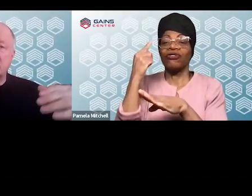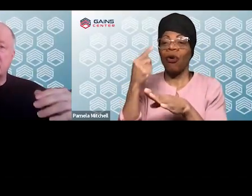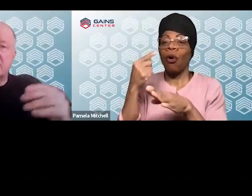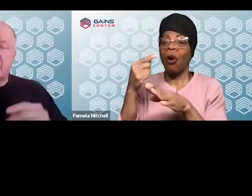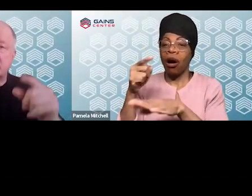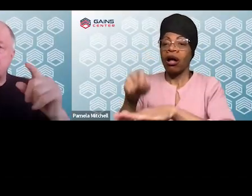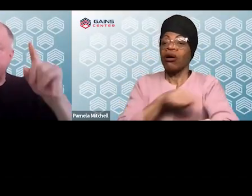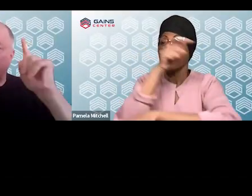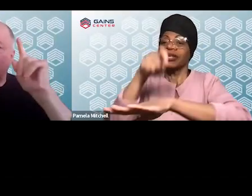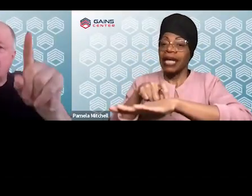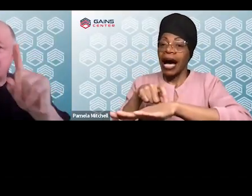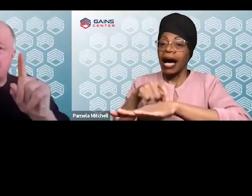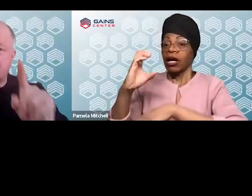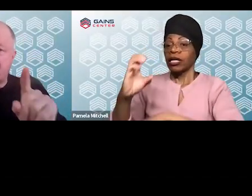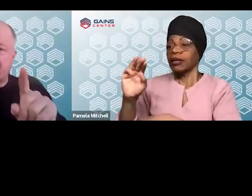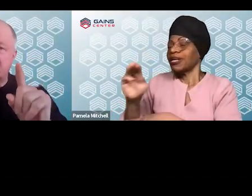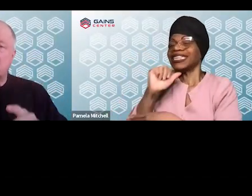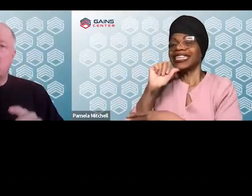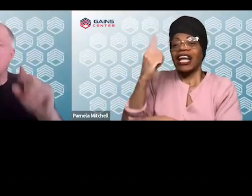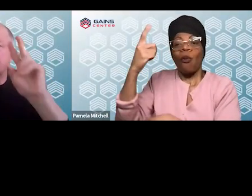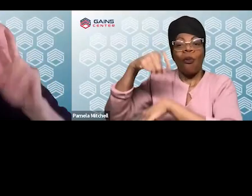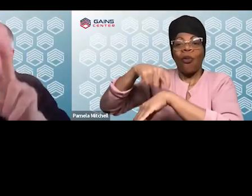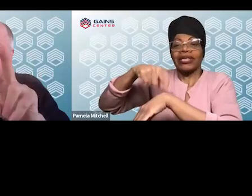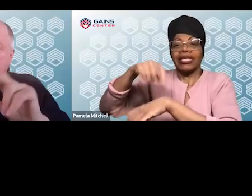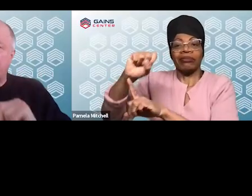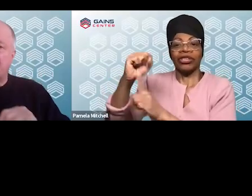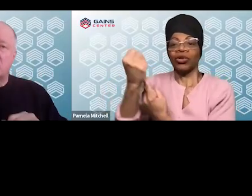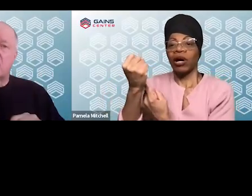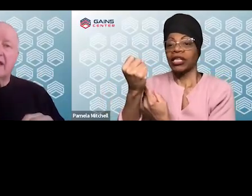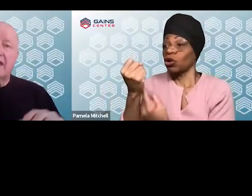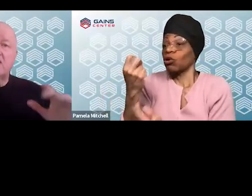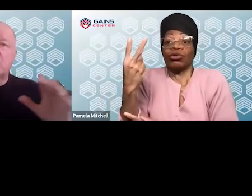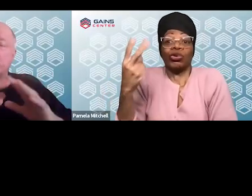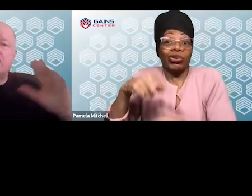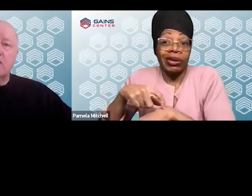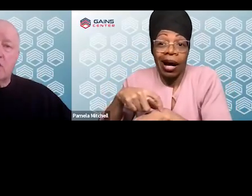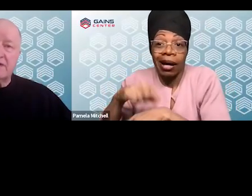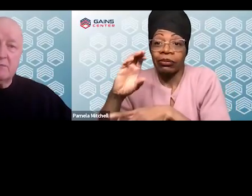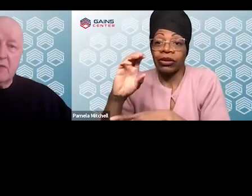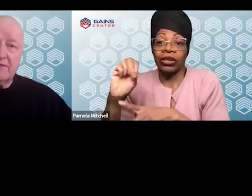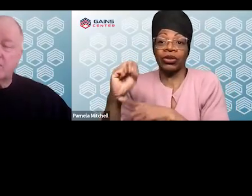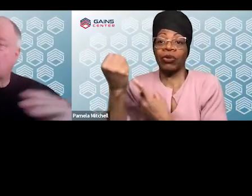Contingency management is not a one-time event or a two-time event, or a, we do it once a month,